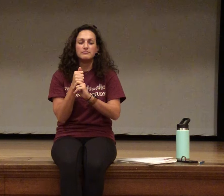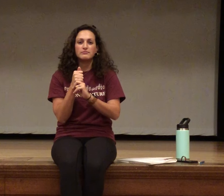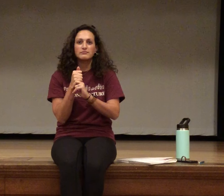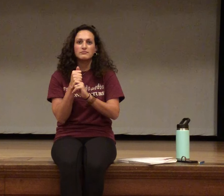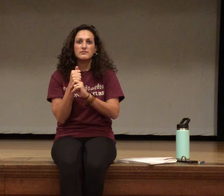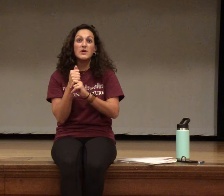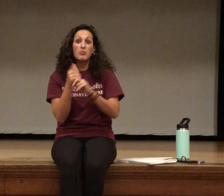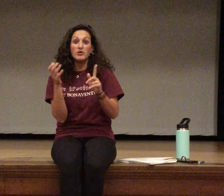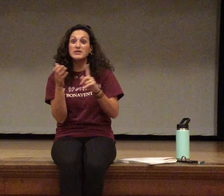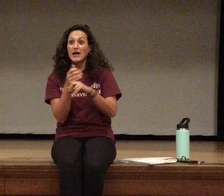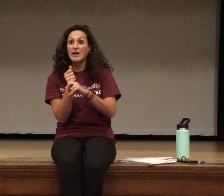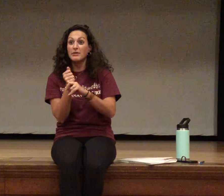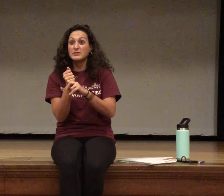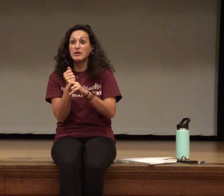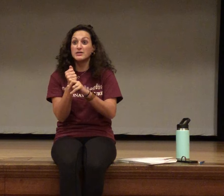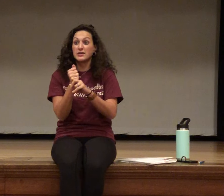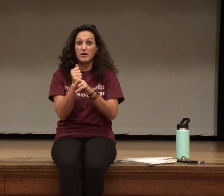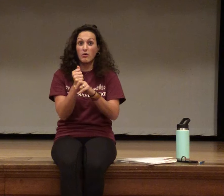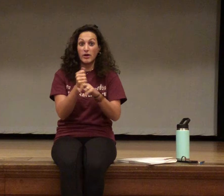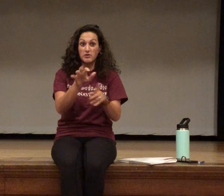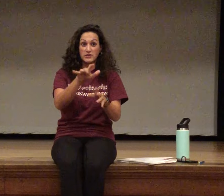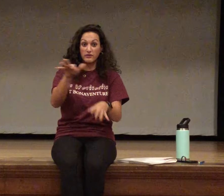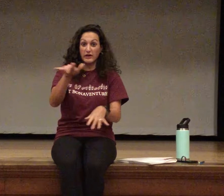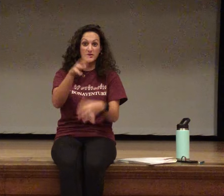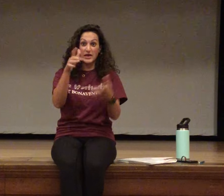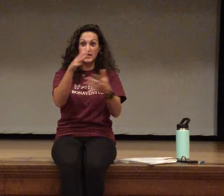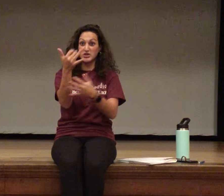um most of the time it's because they don't want to use their fingers like